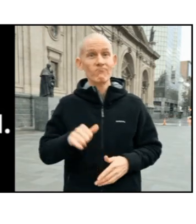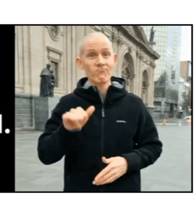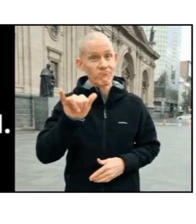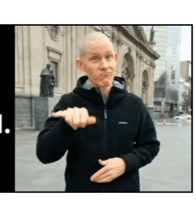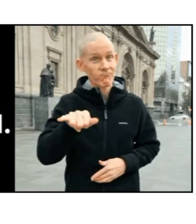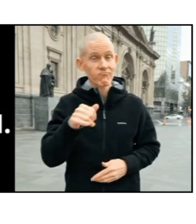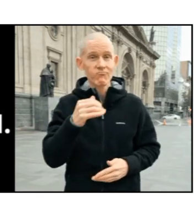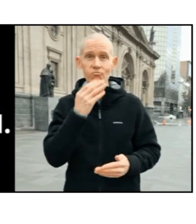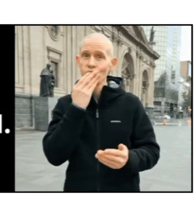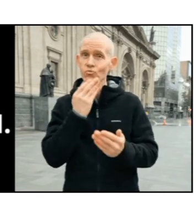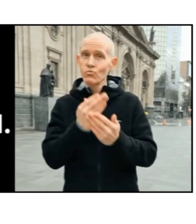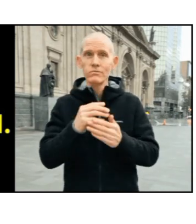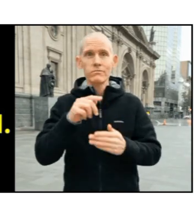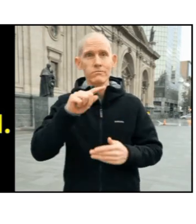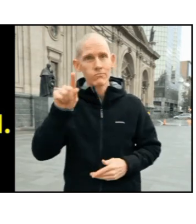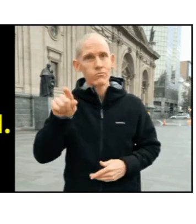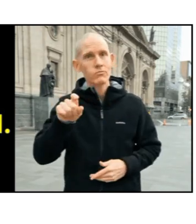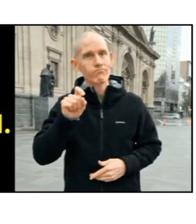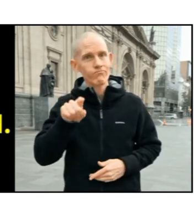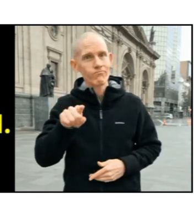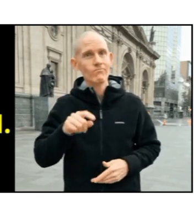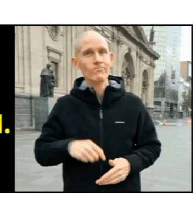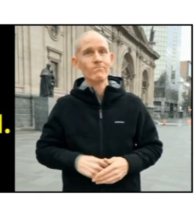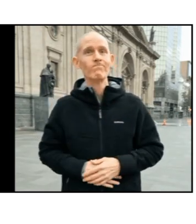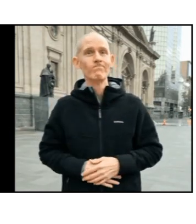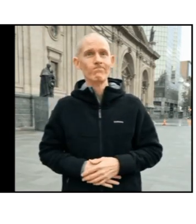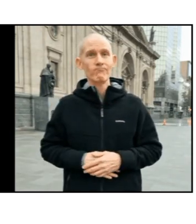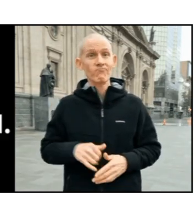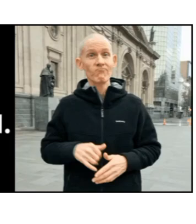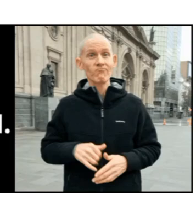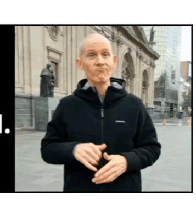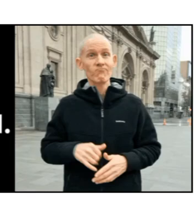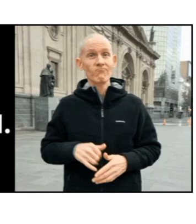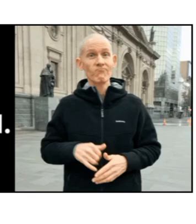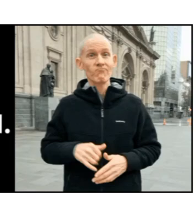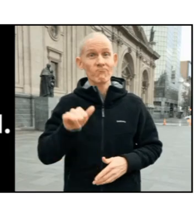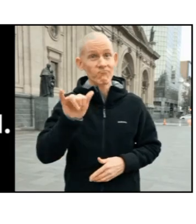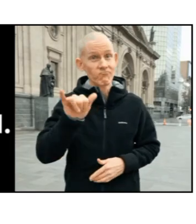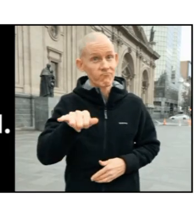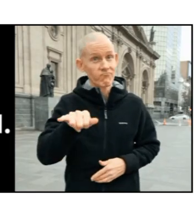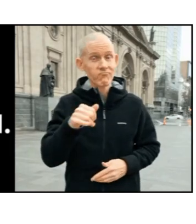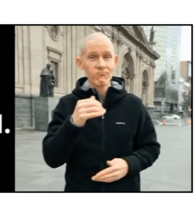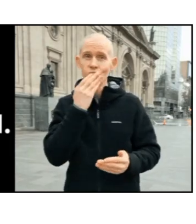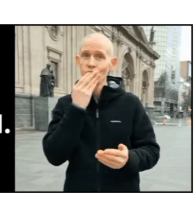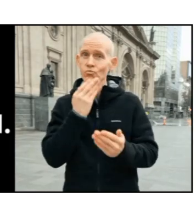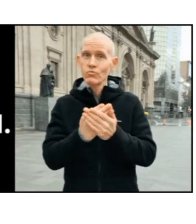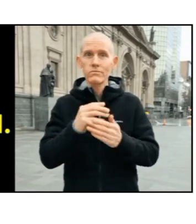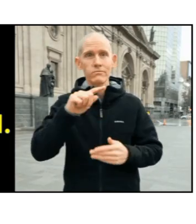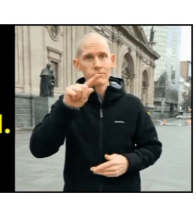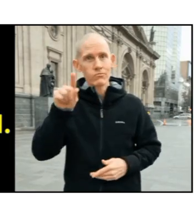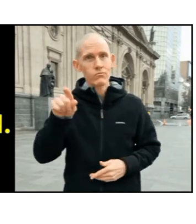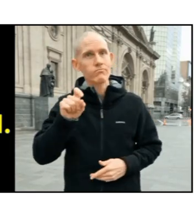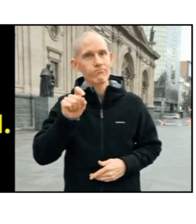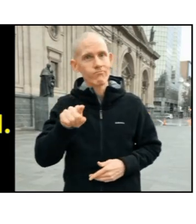beginning to study anything, a language, a sign language, it's exciting, but it's often overwhelming and we're working like crazy to just